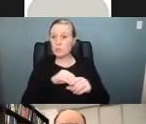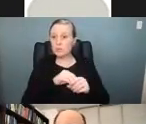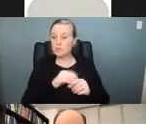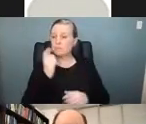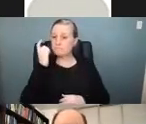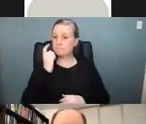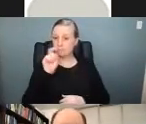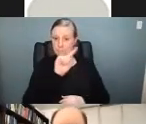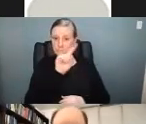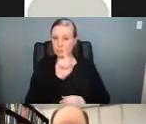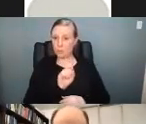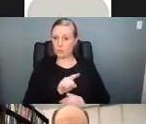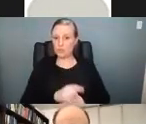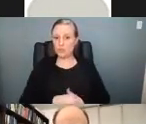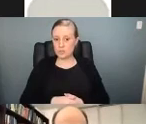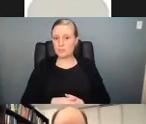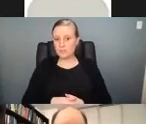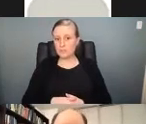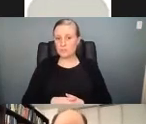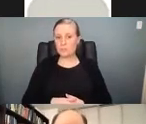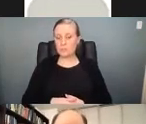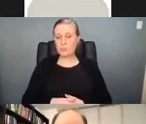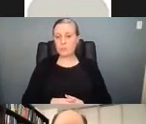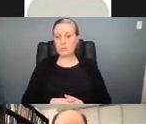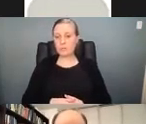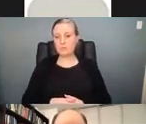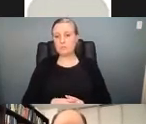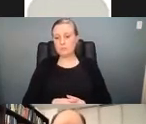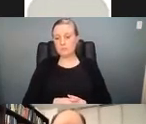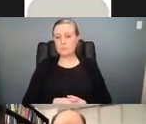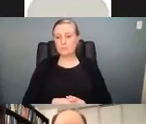If you're looking at these sorts of results,